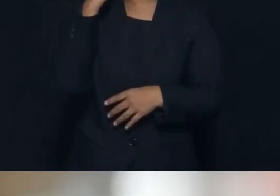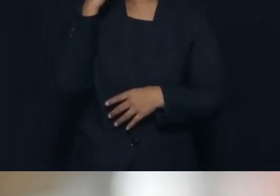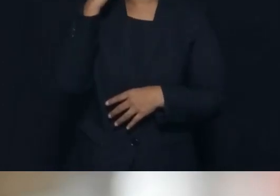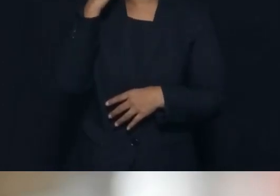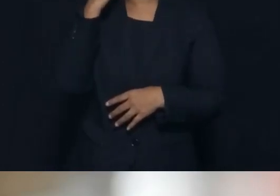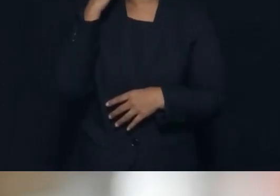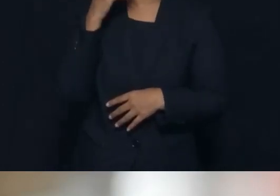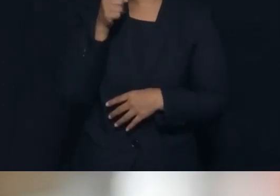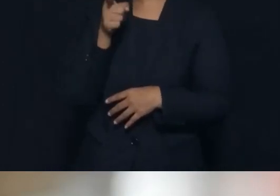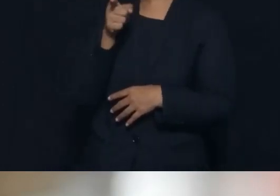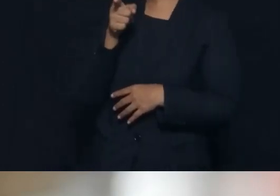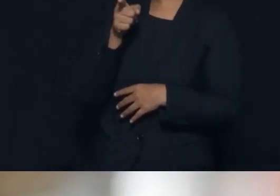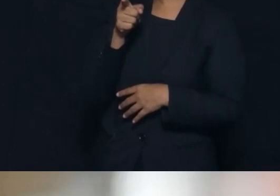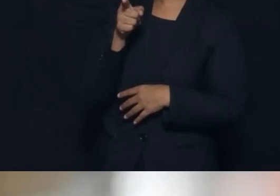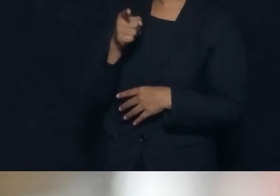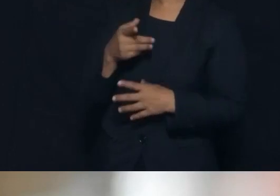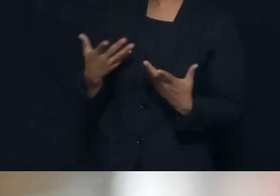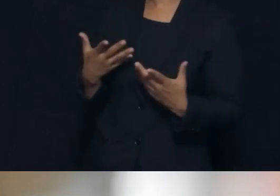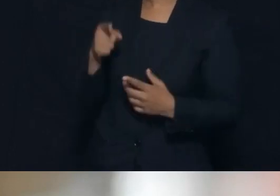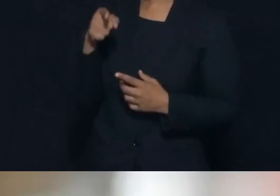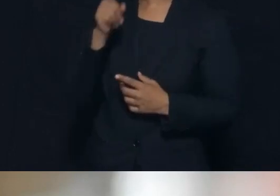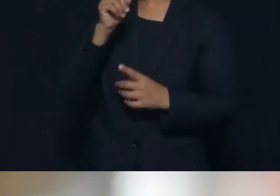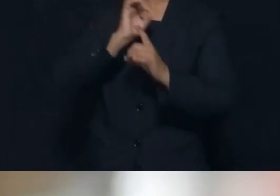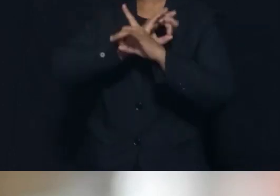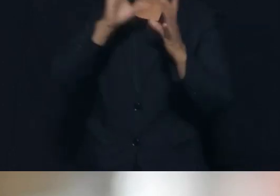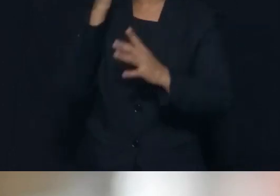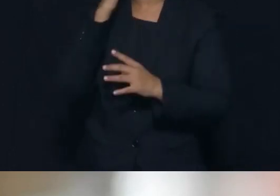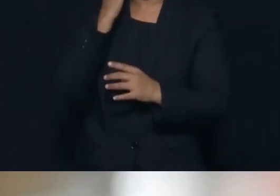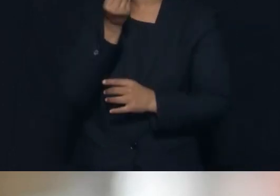It is only for blind people because people . To keep the vote simple.